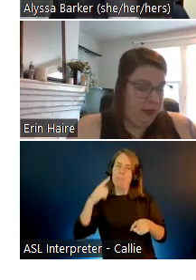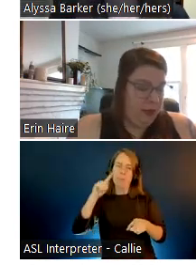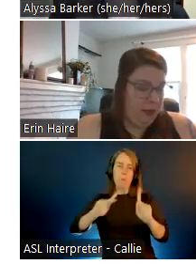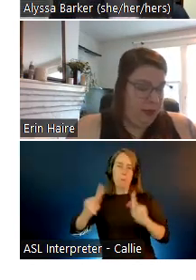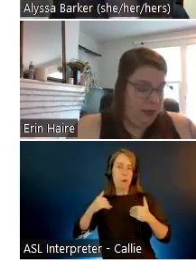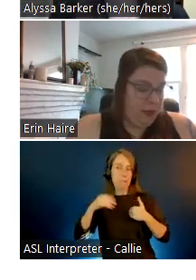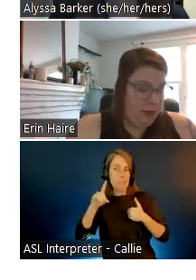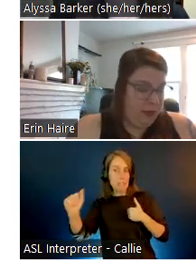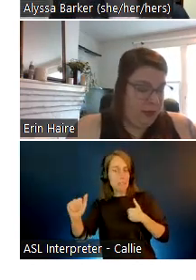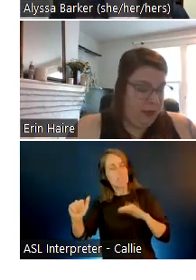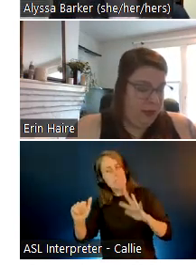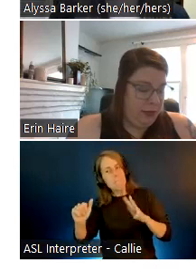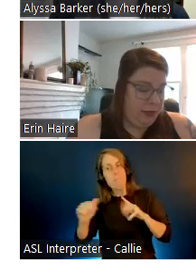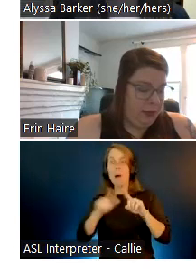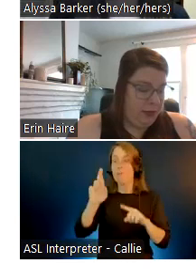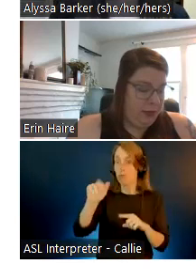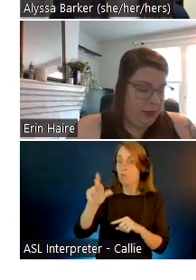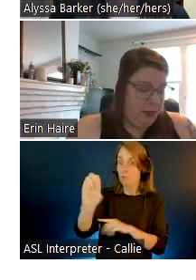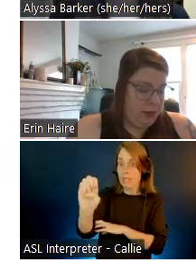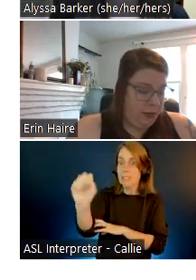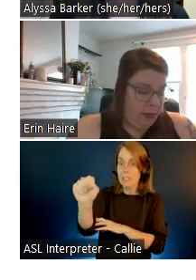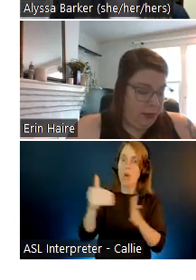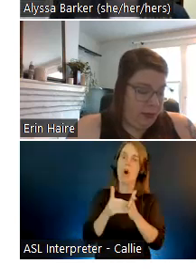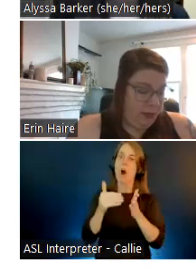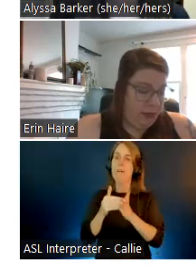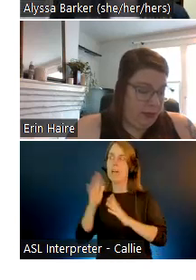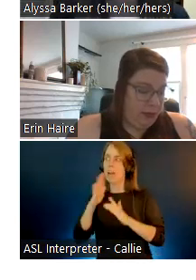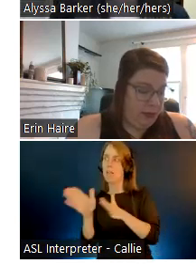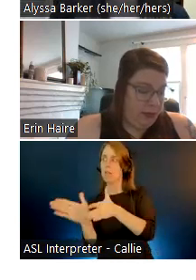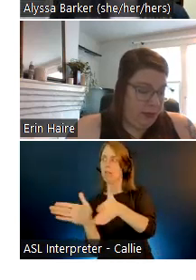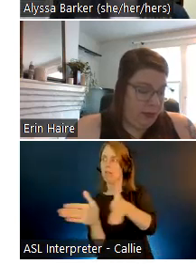looking for housing new construction guidelines the fair housing act has